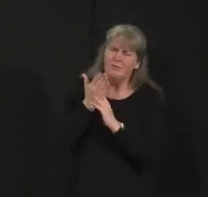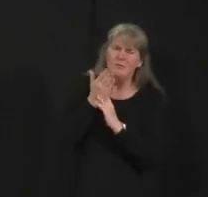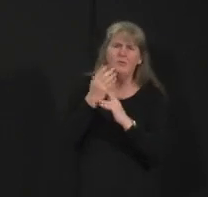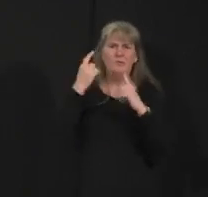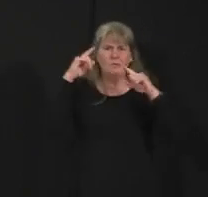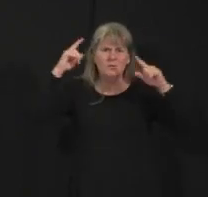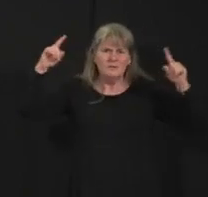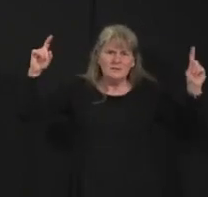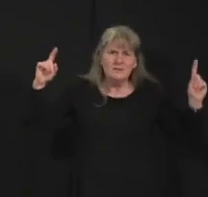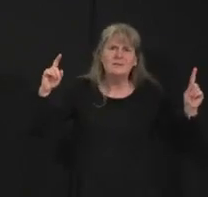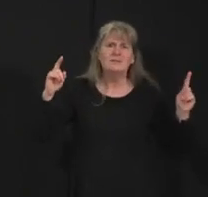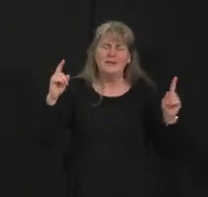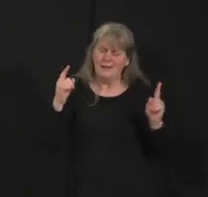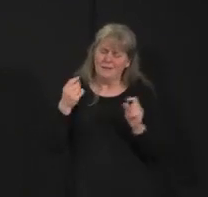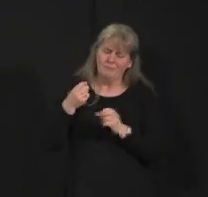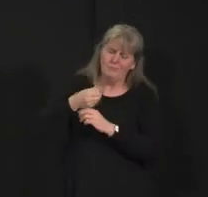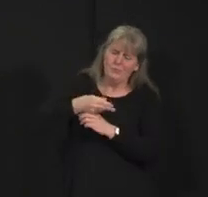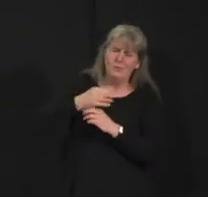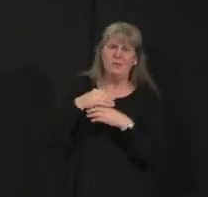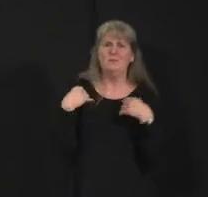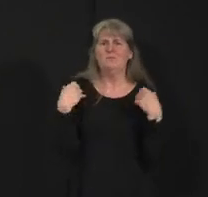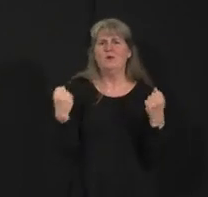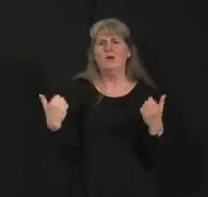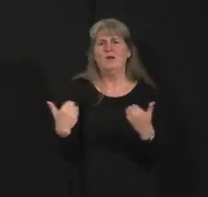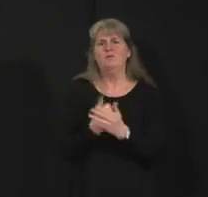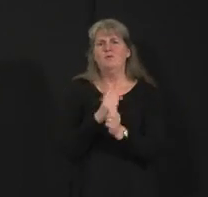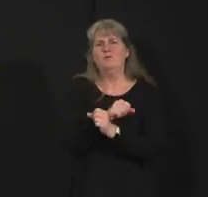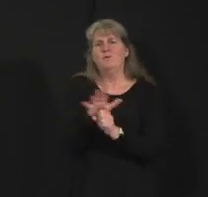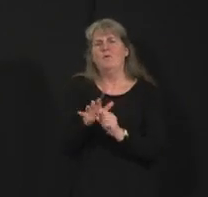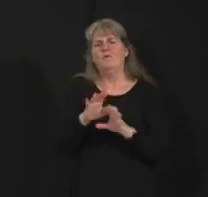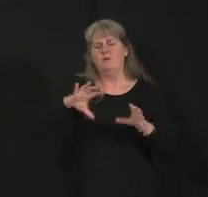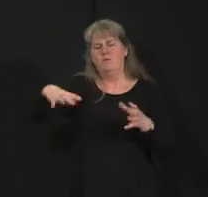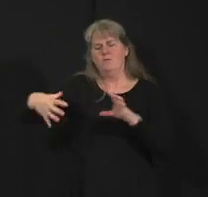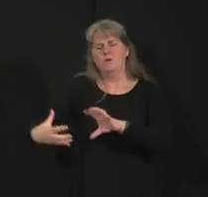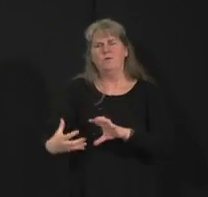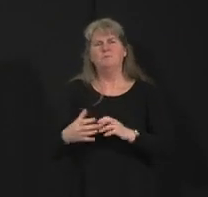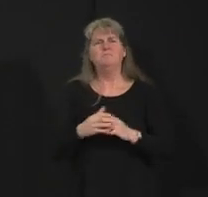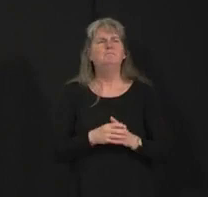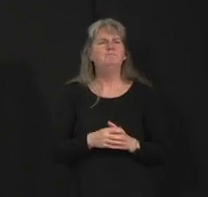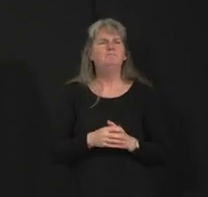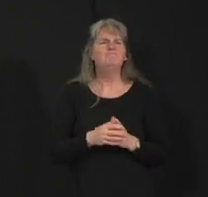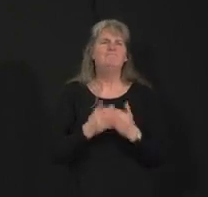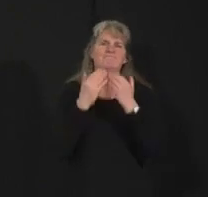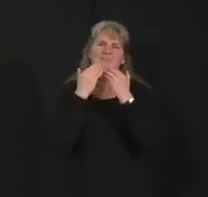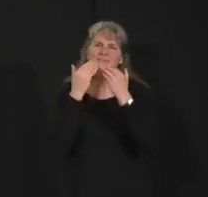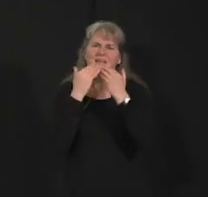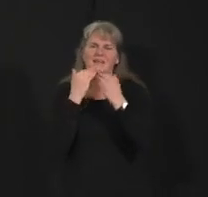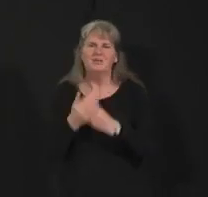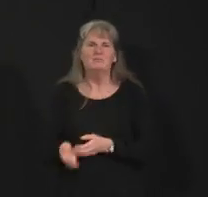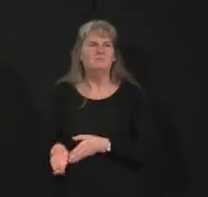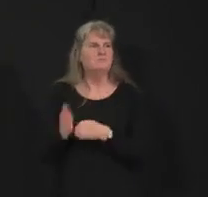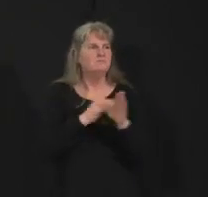this brave new COVID world. Thank you. Thank you, Dr Hanley.